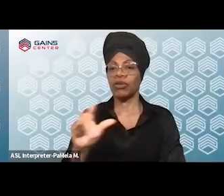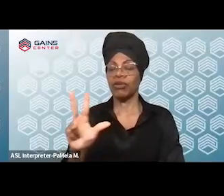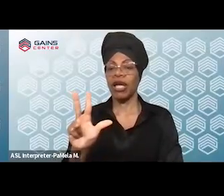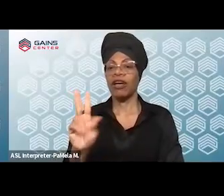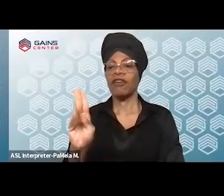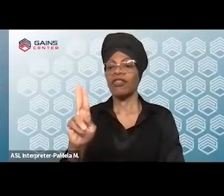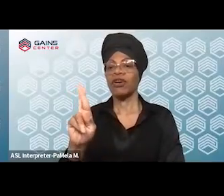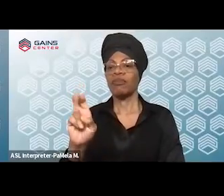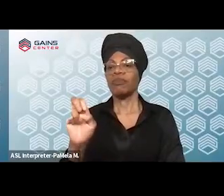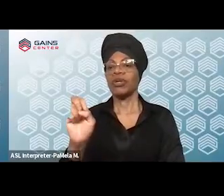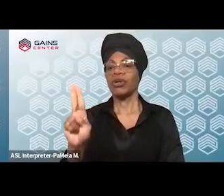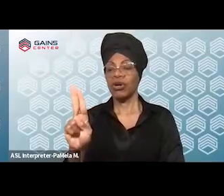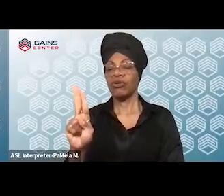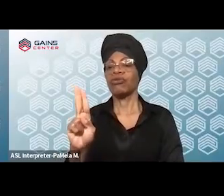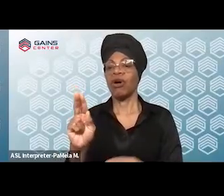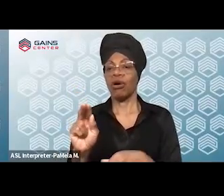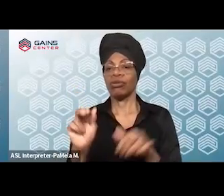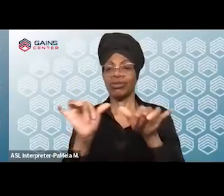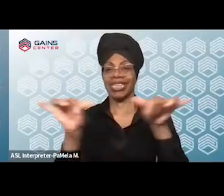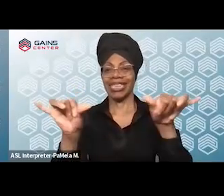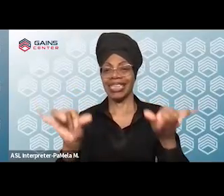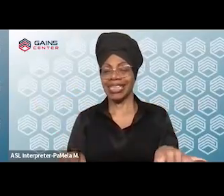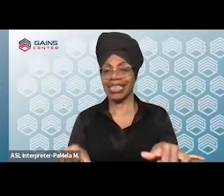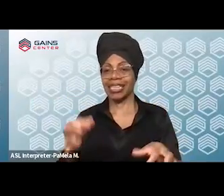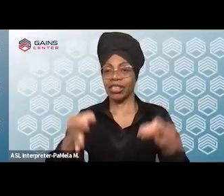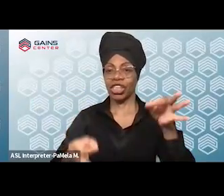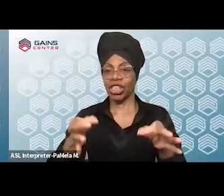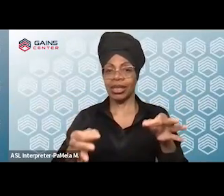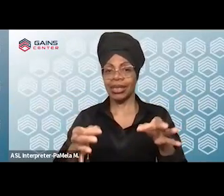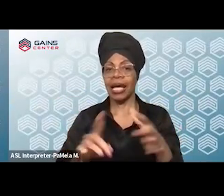at the US Department of Justice entitled 'Implementing Trauma-Informed